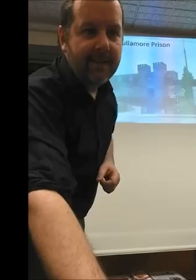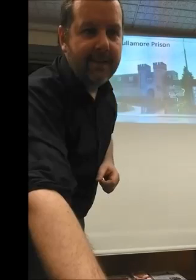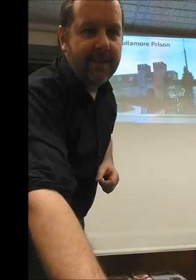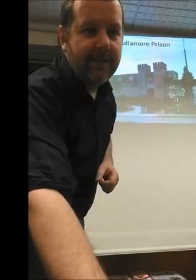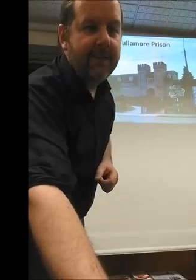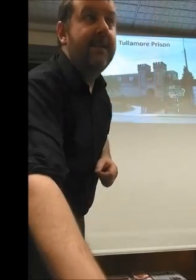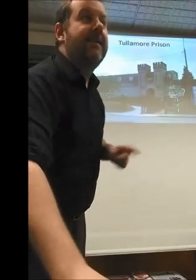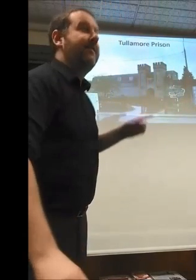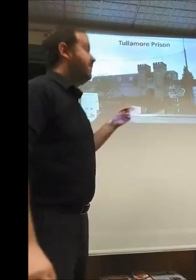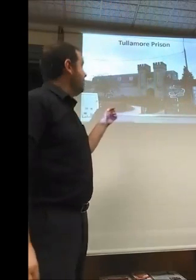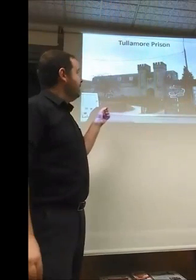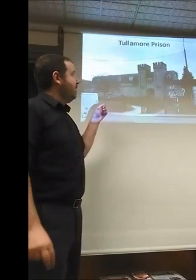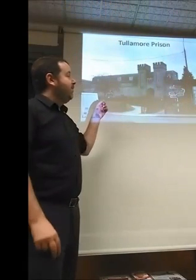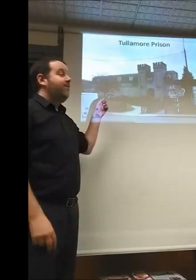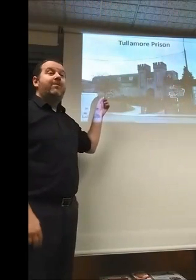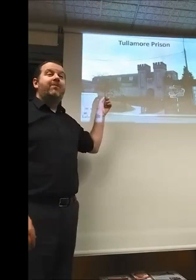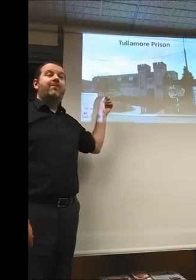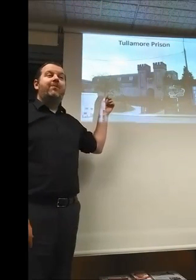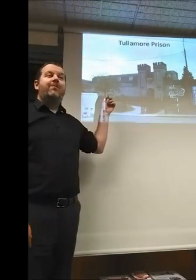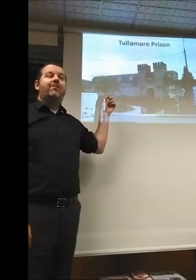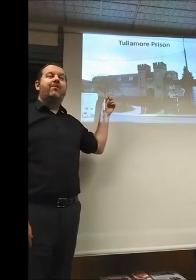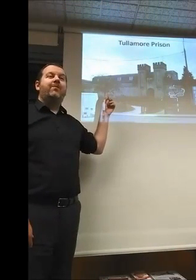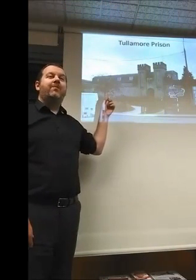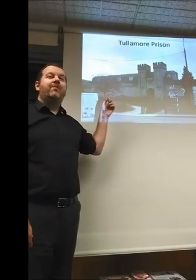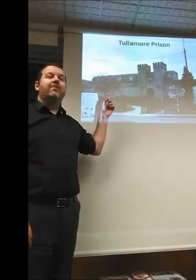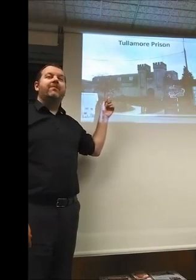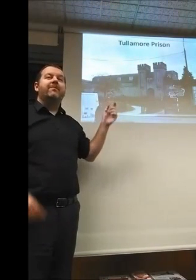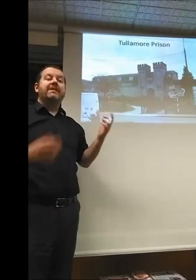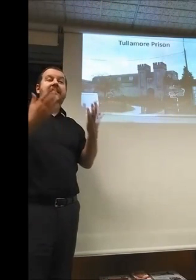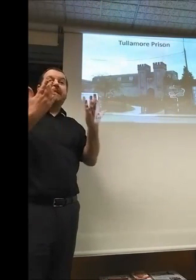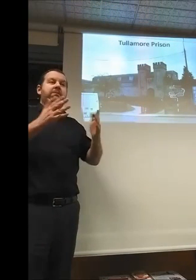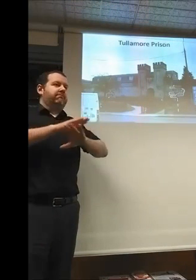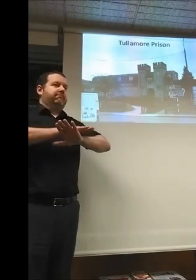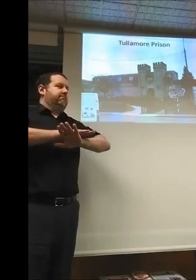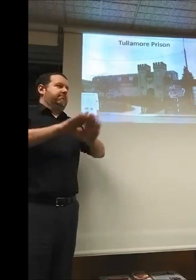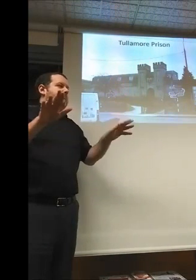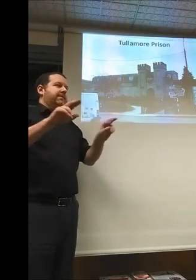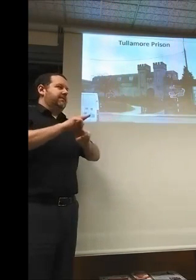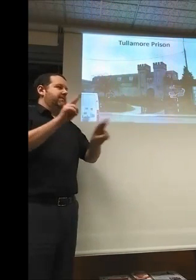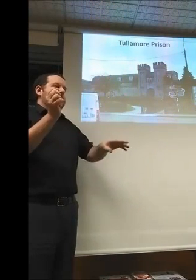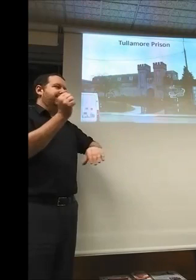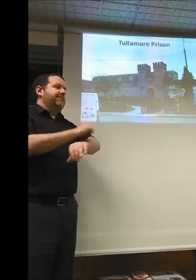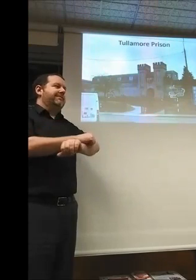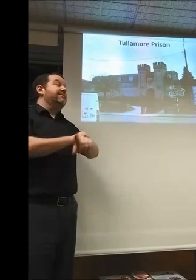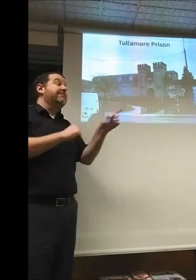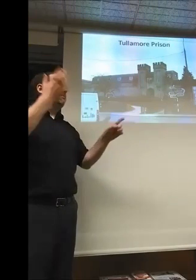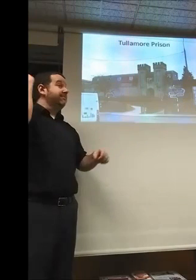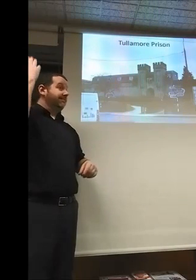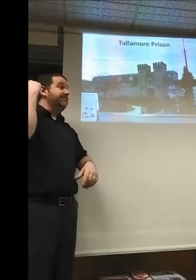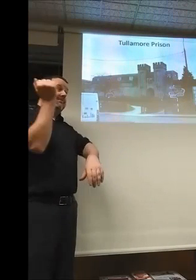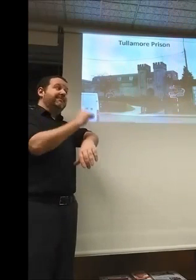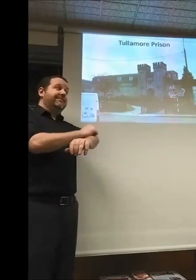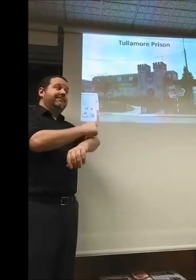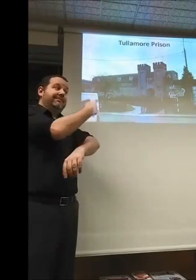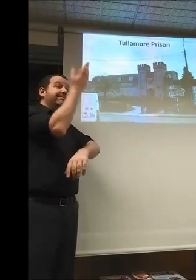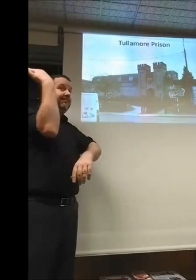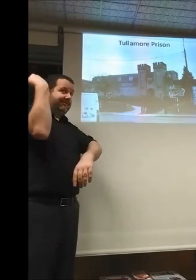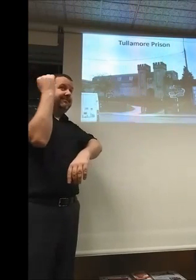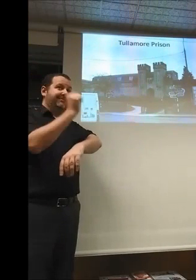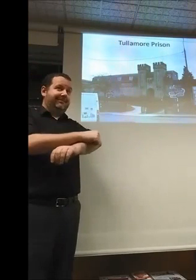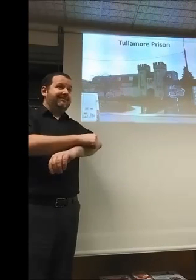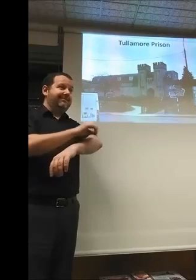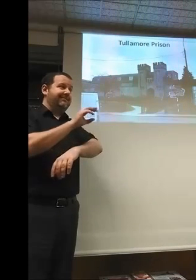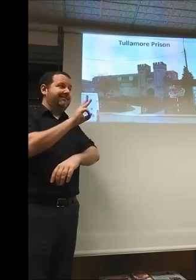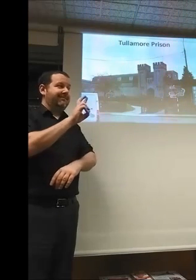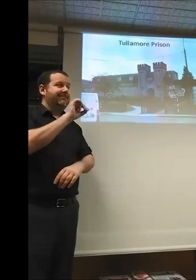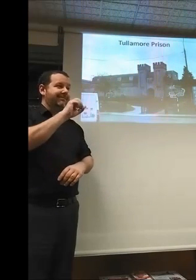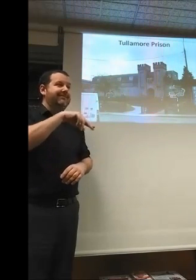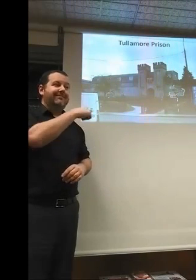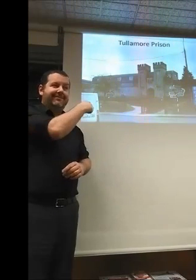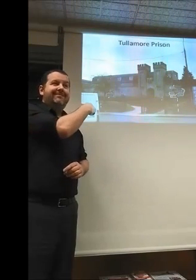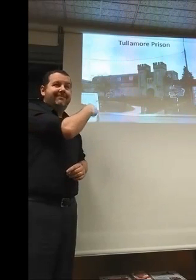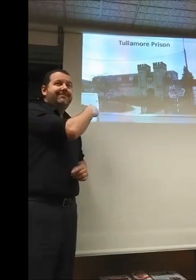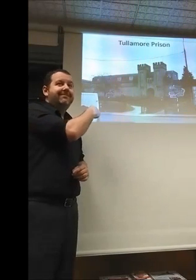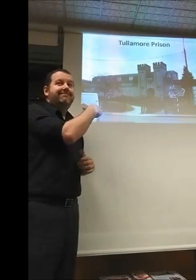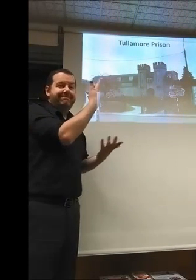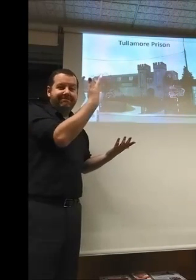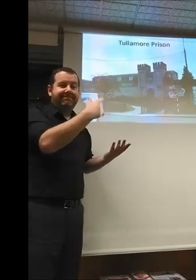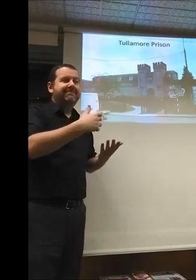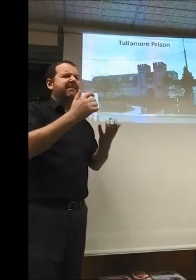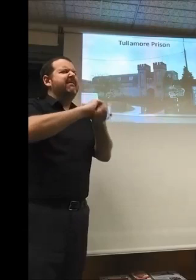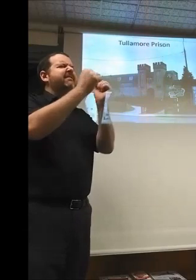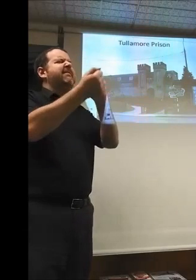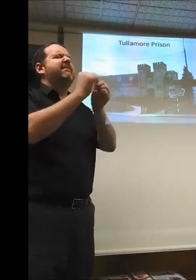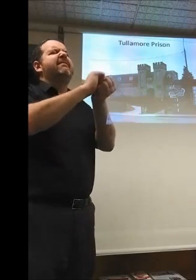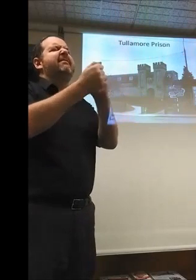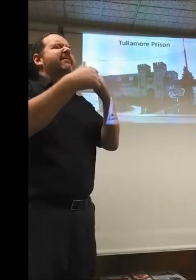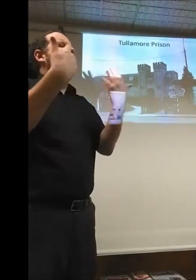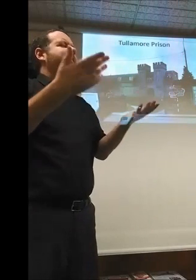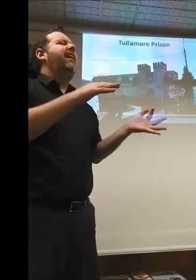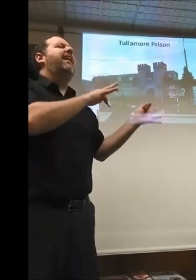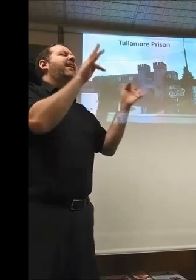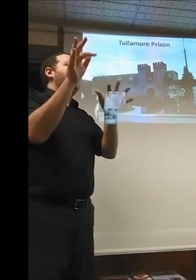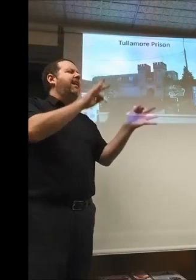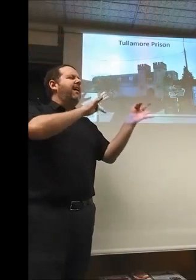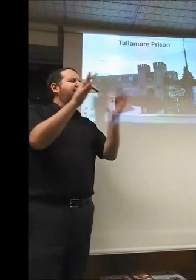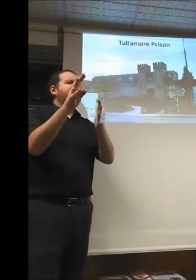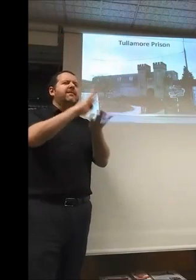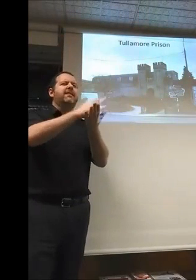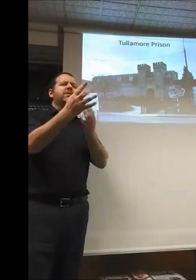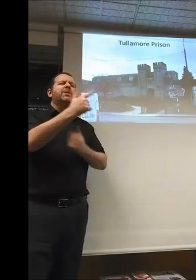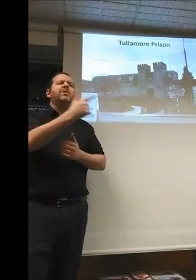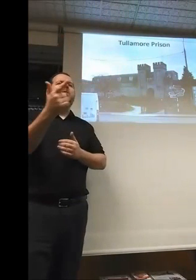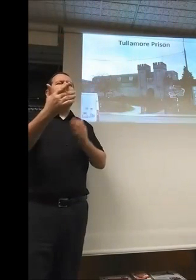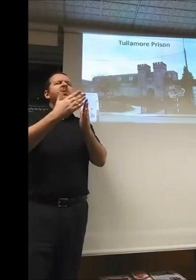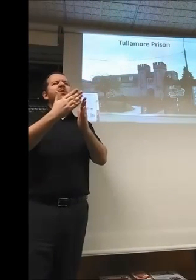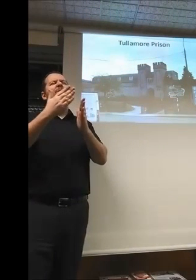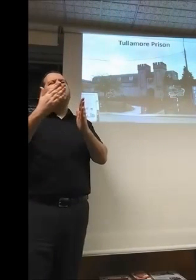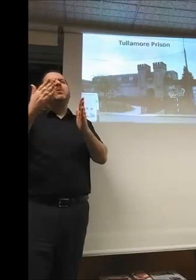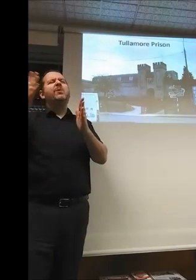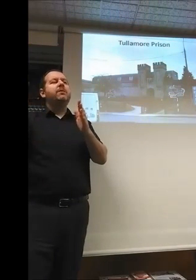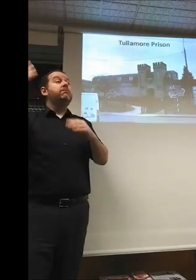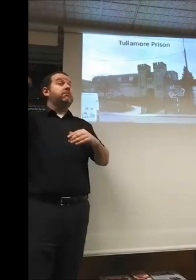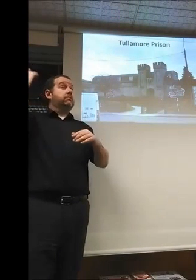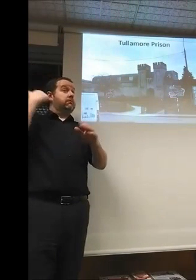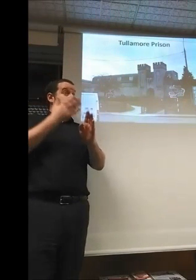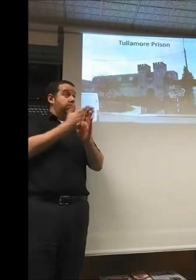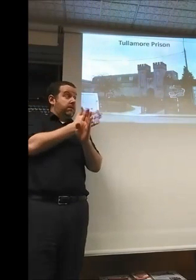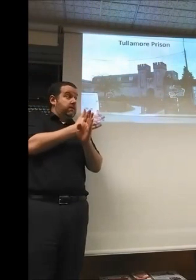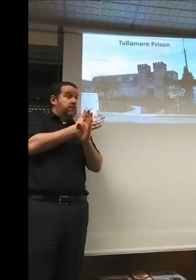So its not a jail anymore but back then it was a jail that’s right, after 1922 it was